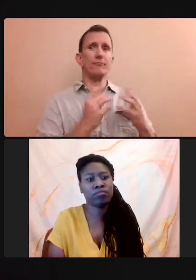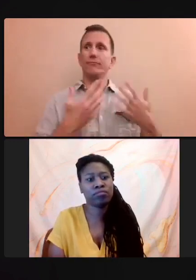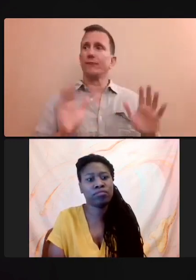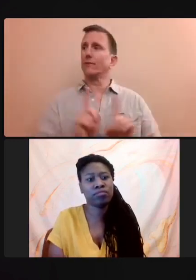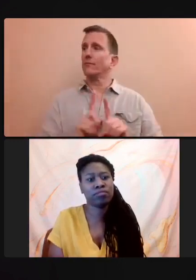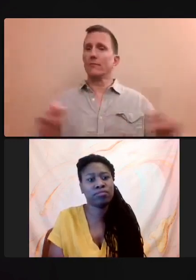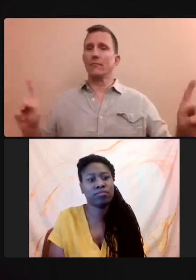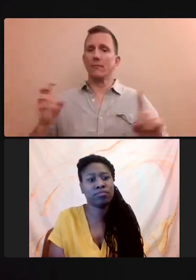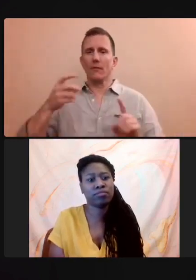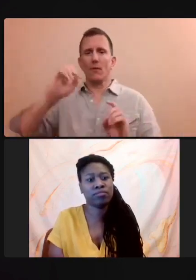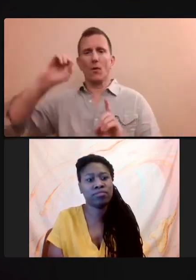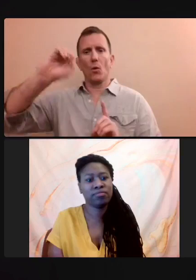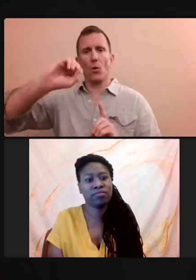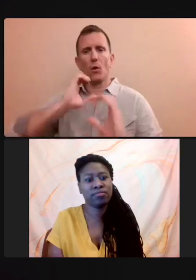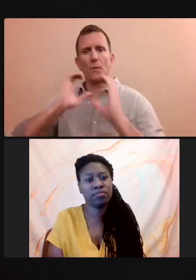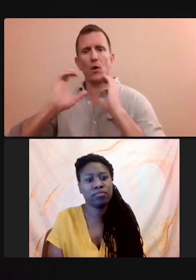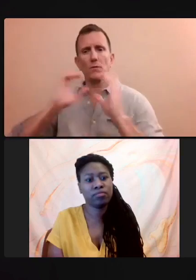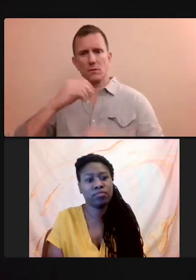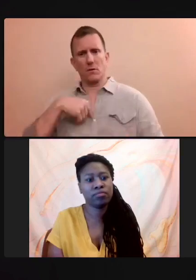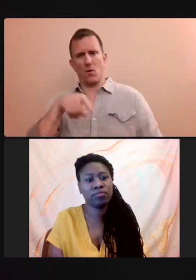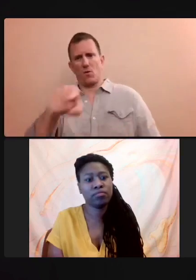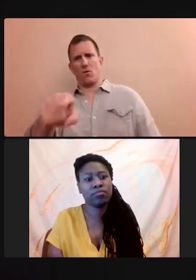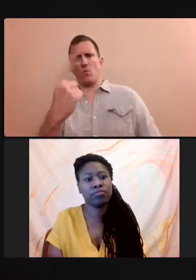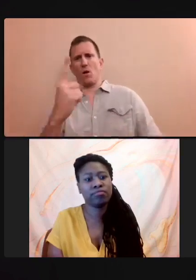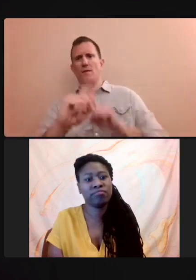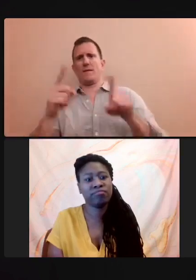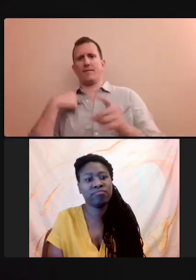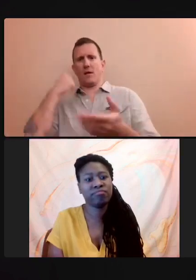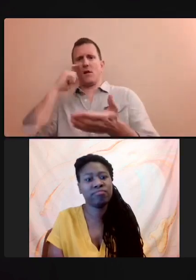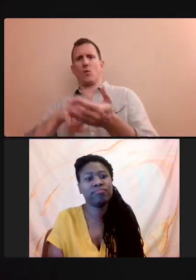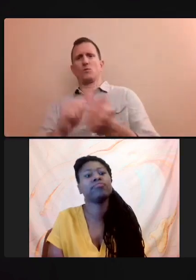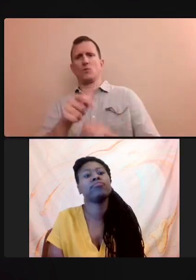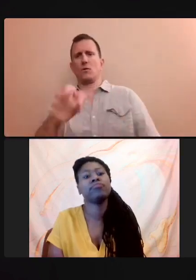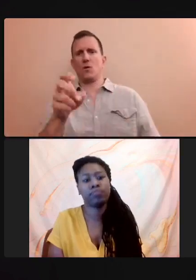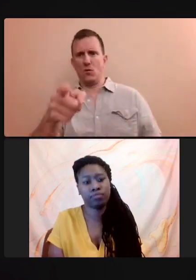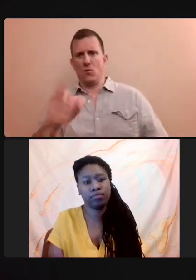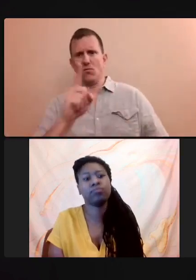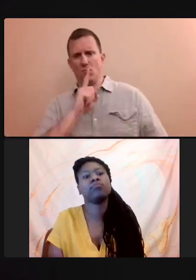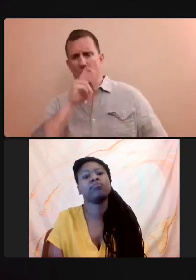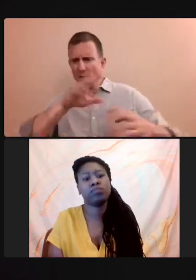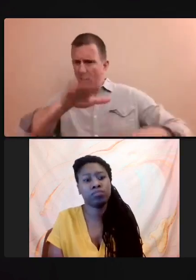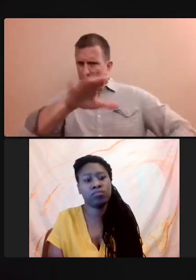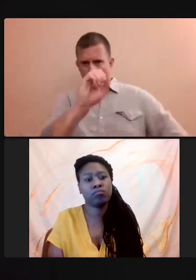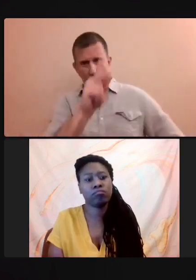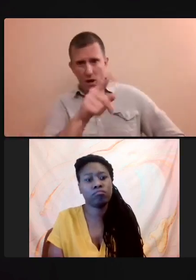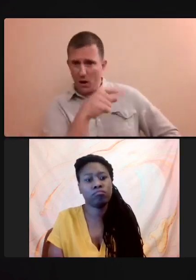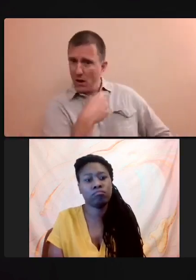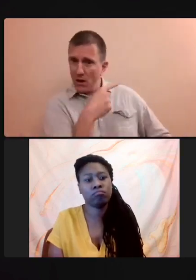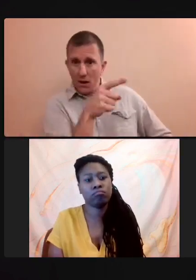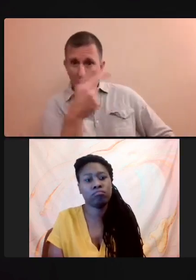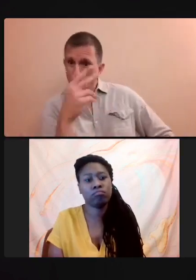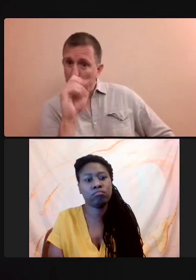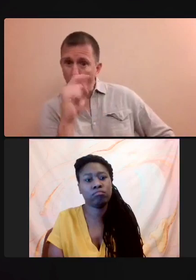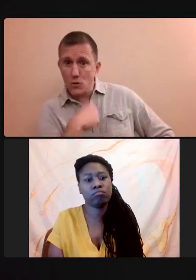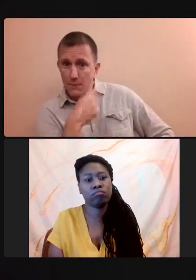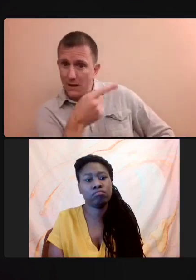that's getting hard and you're robbing them of services. So we want to make sure that we stick to that.